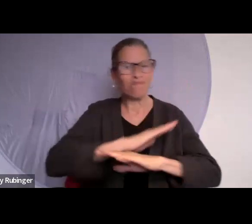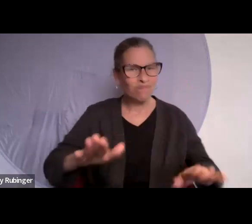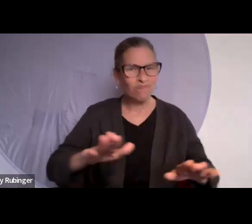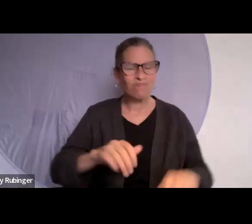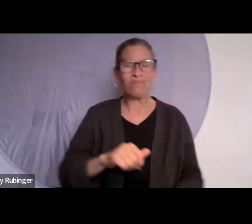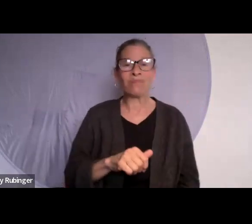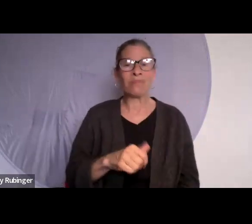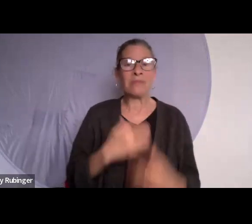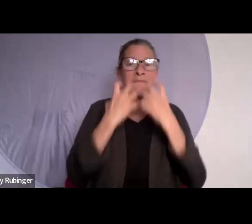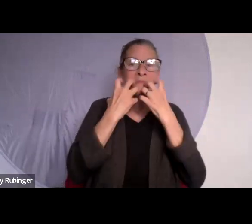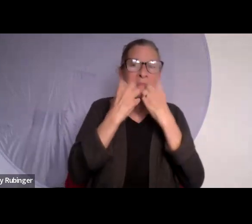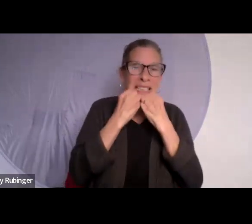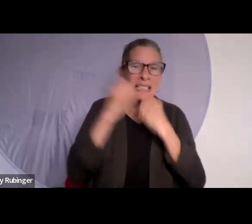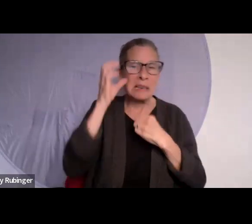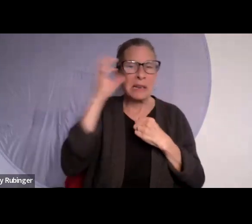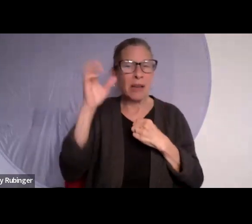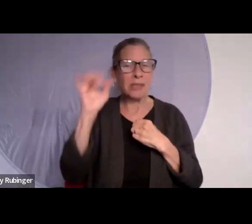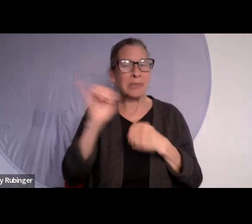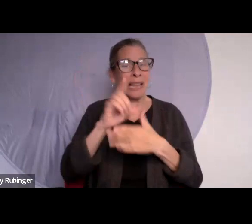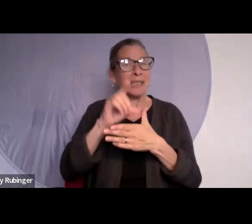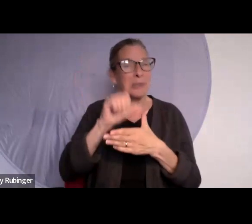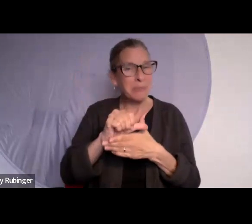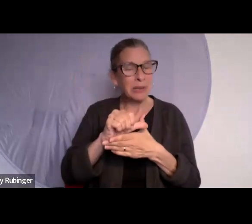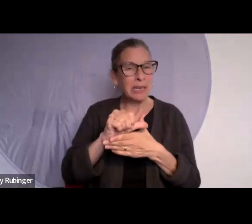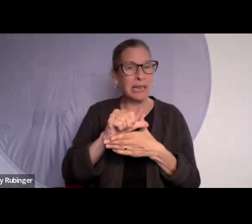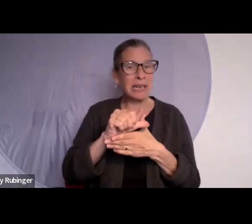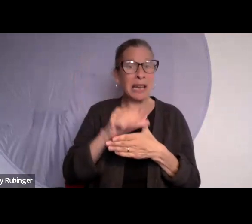embracing concepts like disability and disability pride,